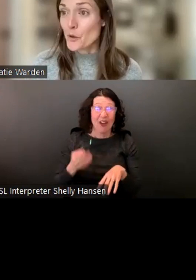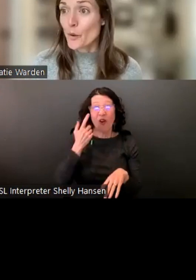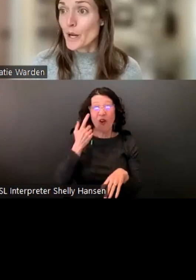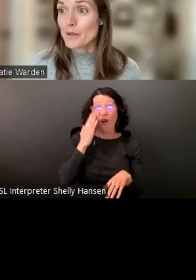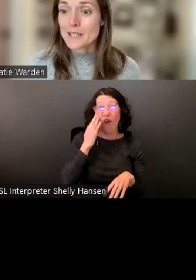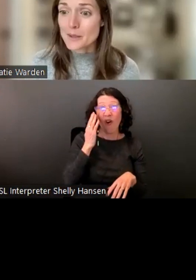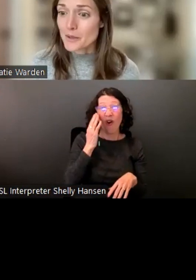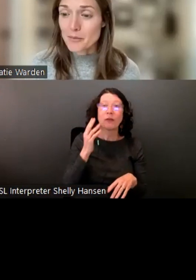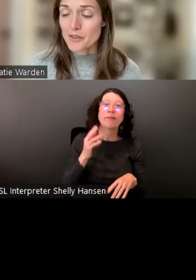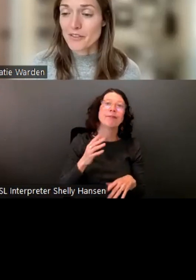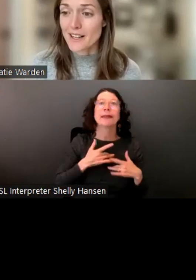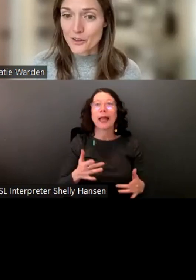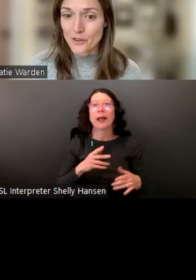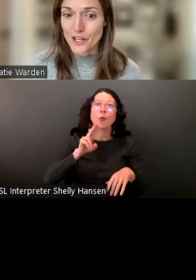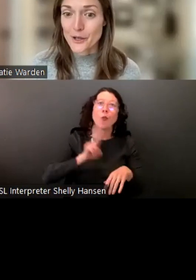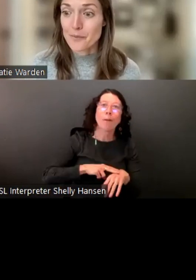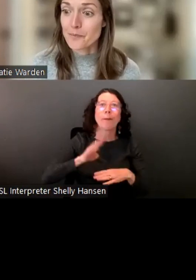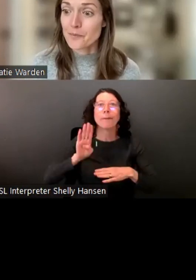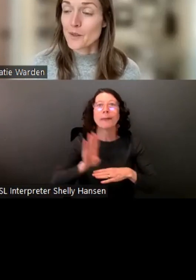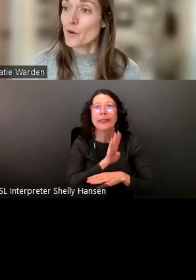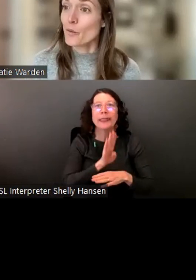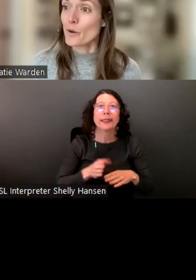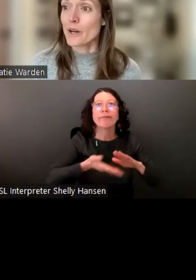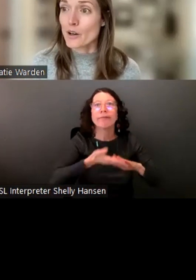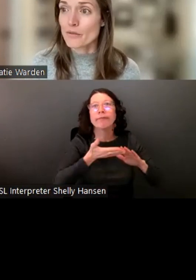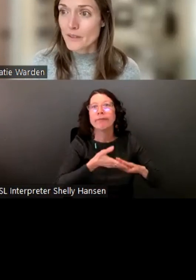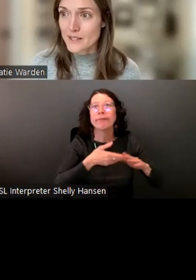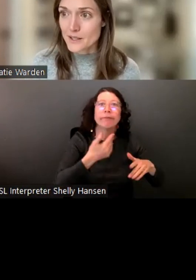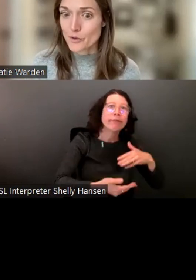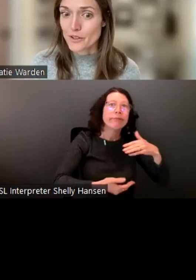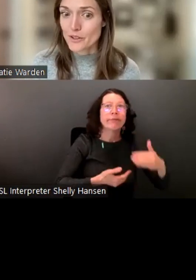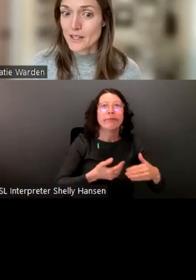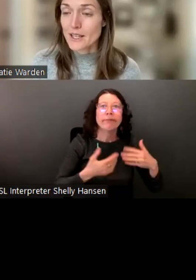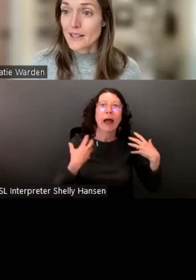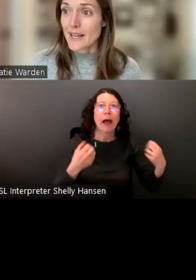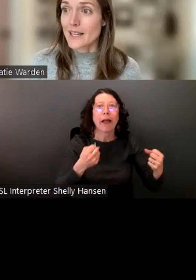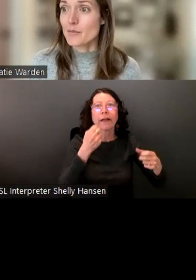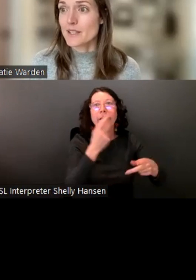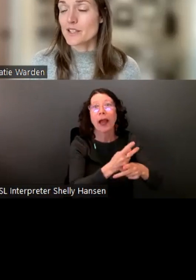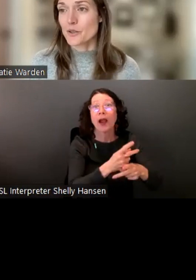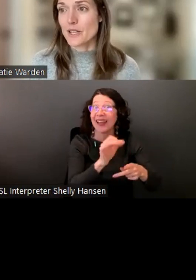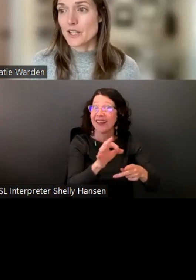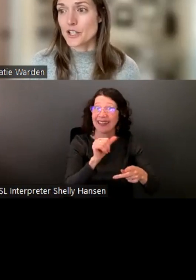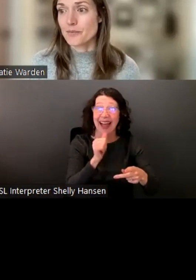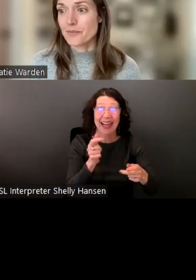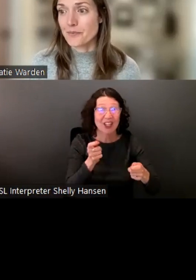the way we typically provide healthcare, when we aren't flexible, that can be discrimination.